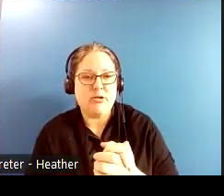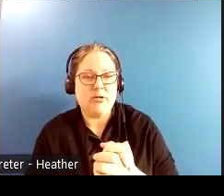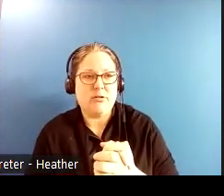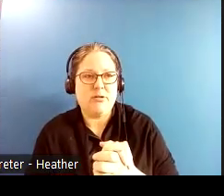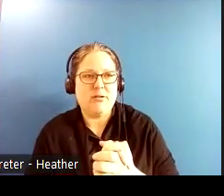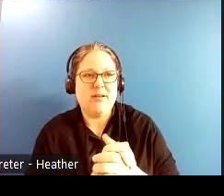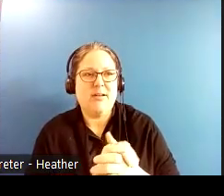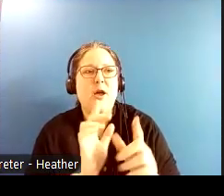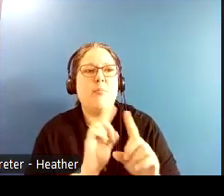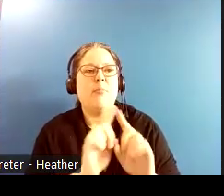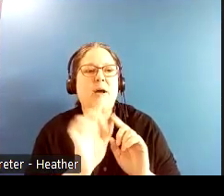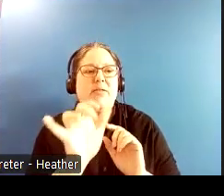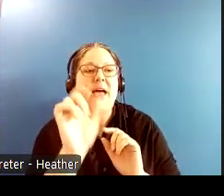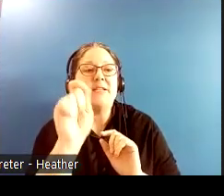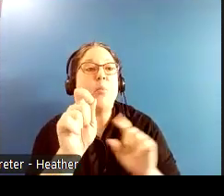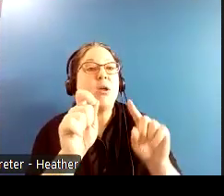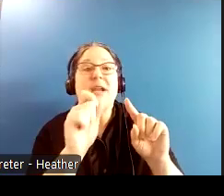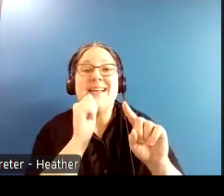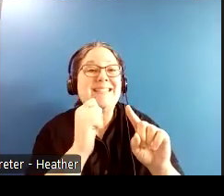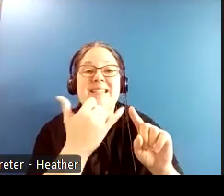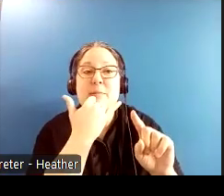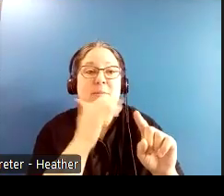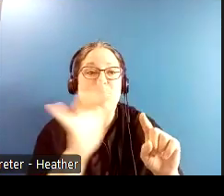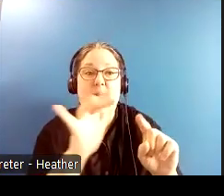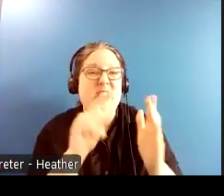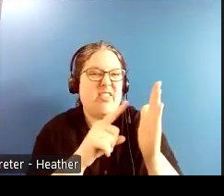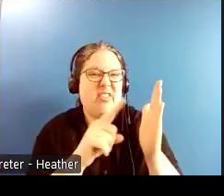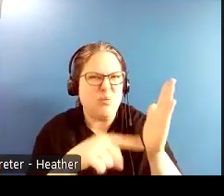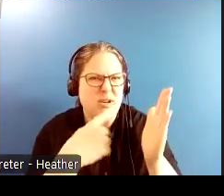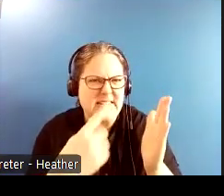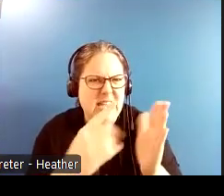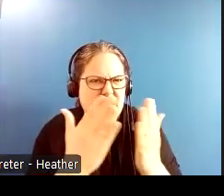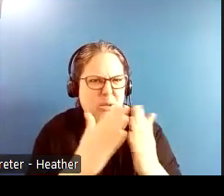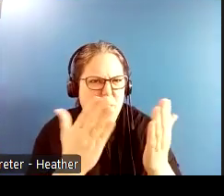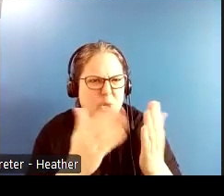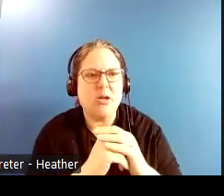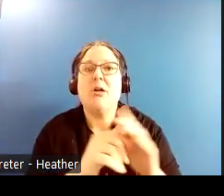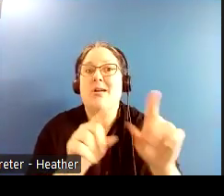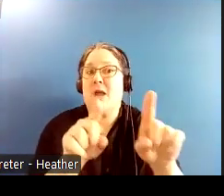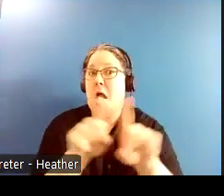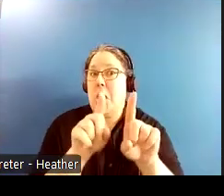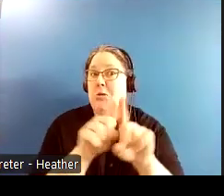pronounce that, but that isn't a misspelling on my part. that's what's actually in the book. Um, a not a notable feature of the book and other ones written around it is people just sort of